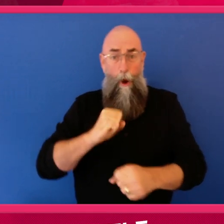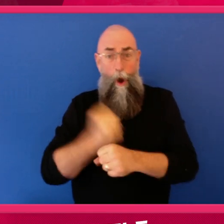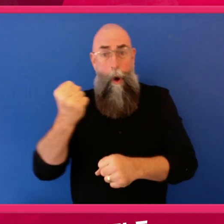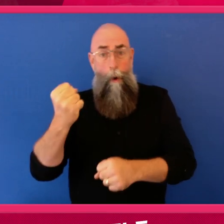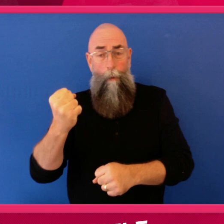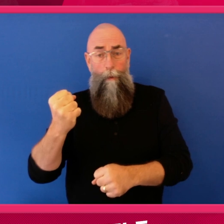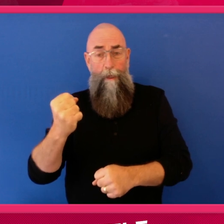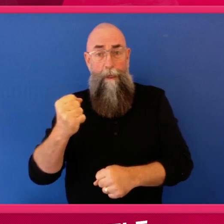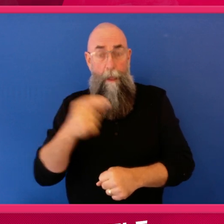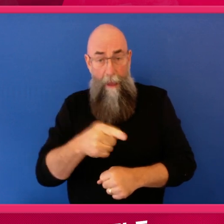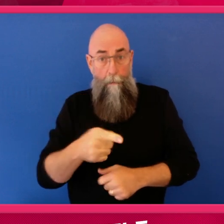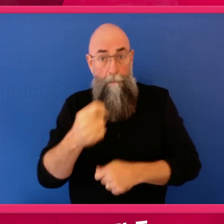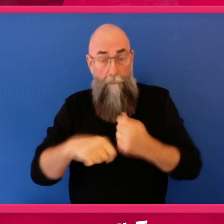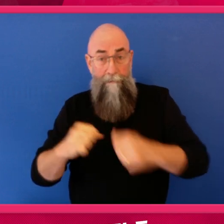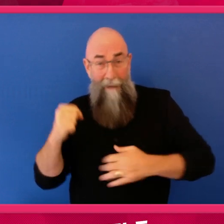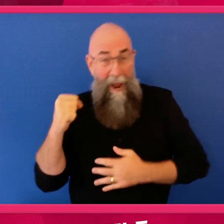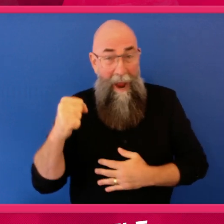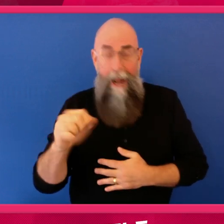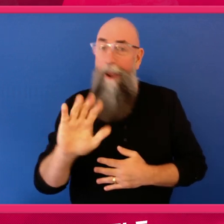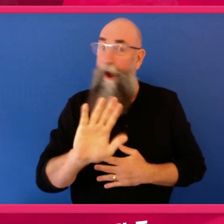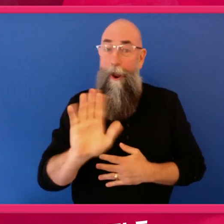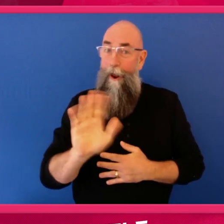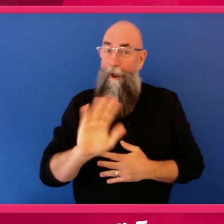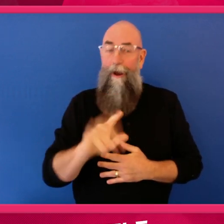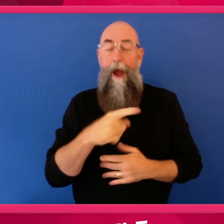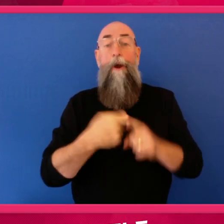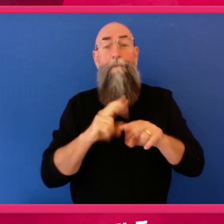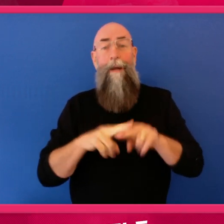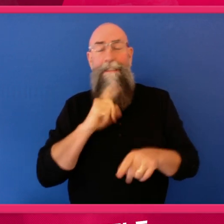Kurt Fearnley: It was the emotion. It was the shared experience. Oh and you know what